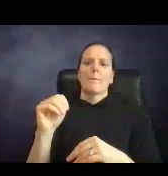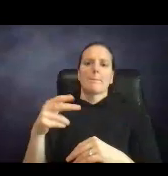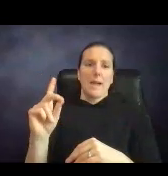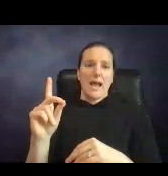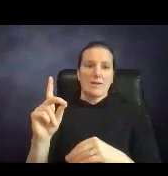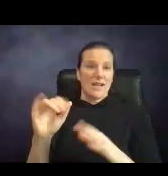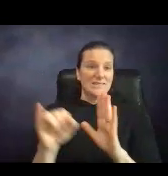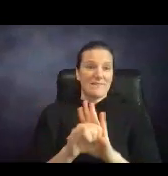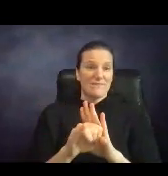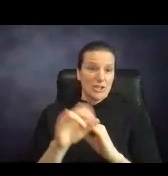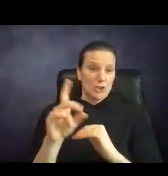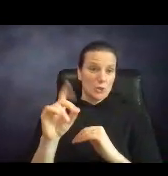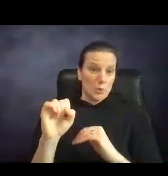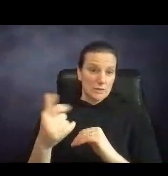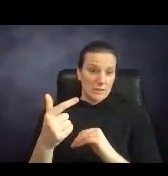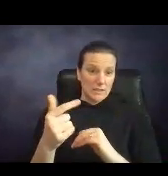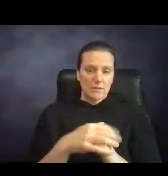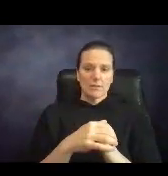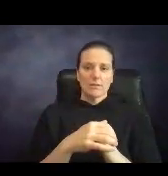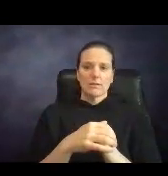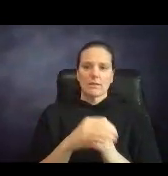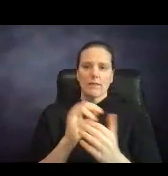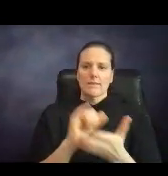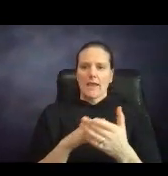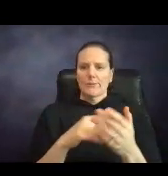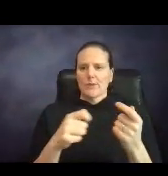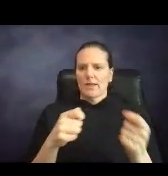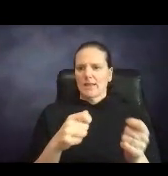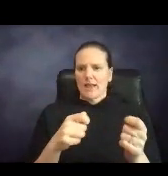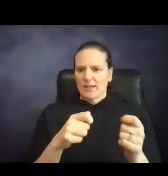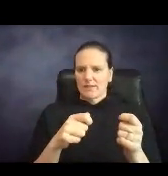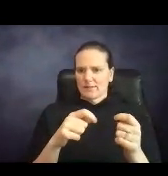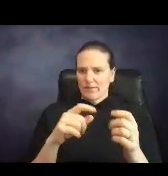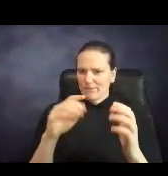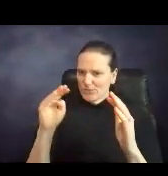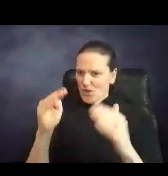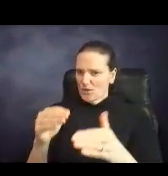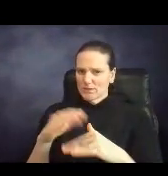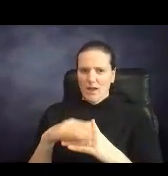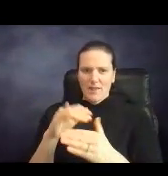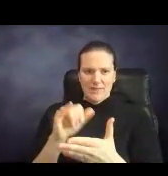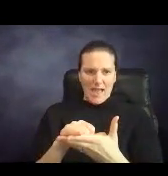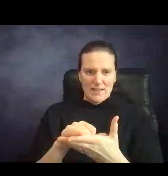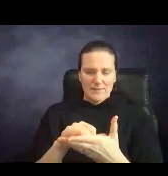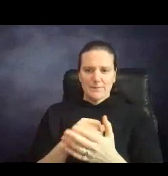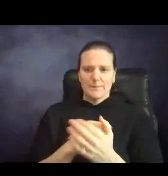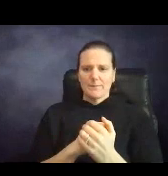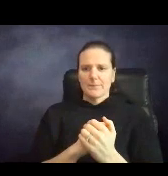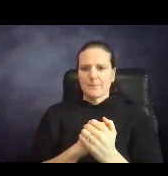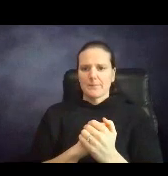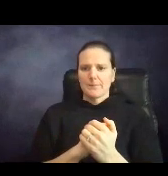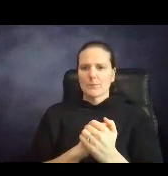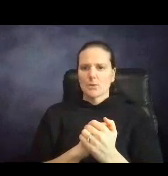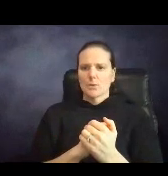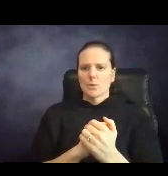'cause with a compound, I get to regulate exactly the concentration of the testosterone. So they'll do the compounded testosterone cream